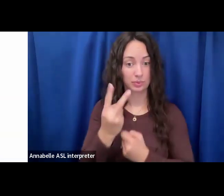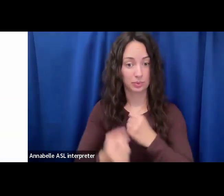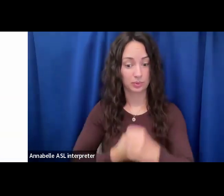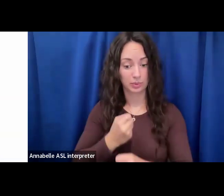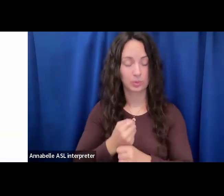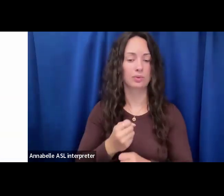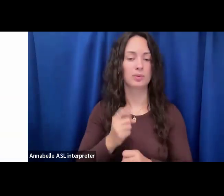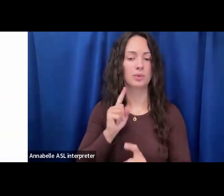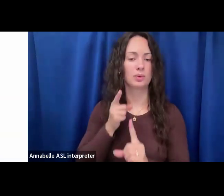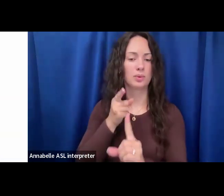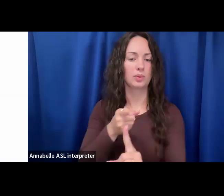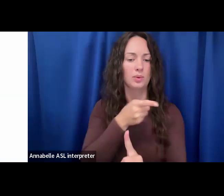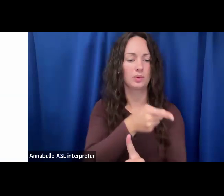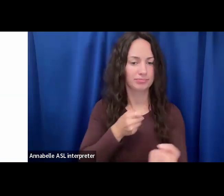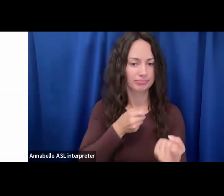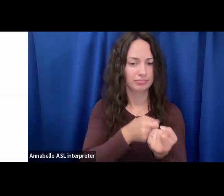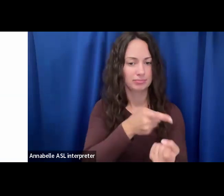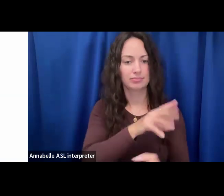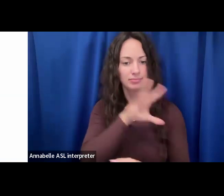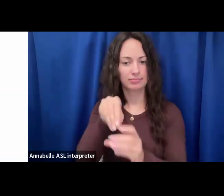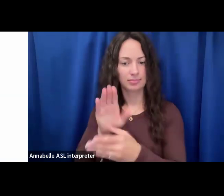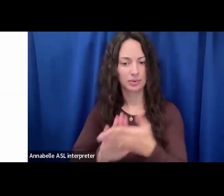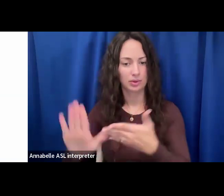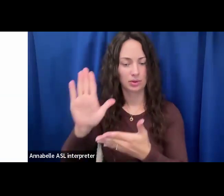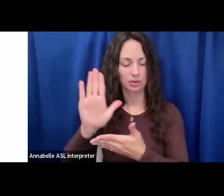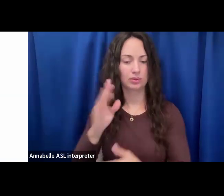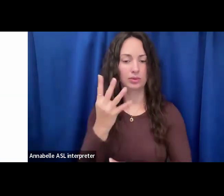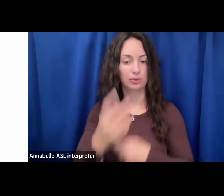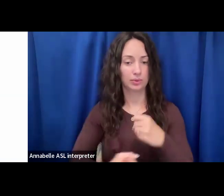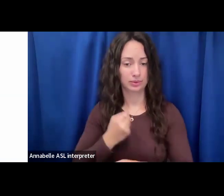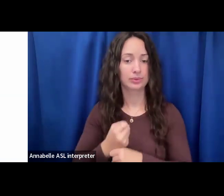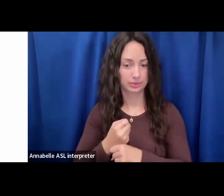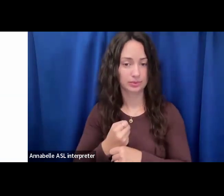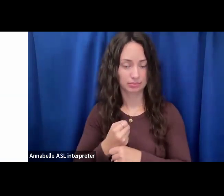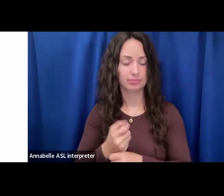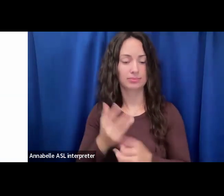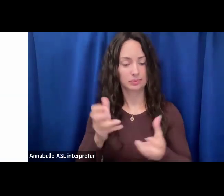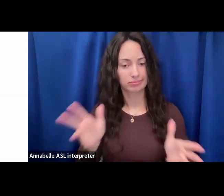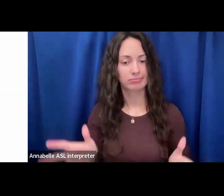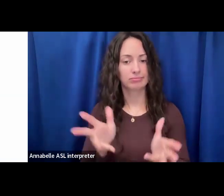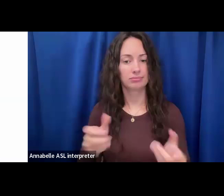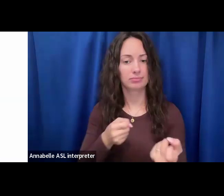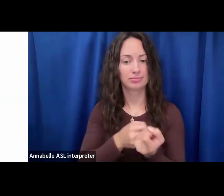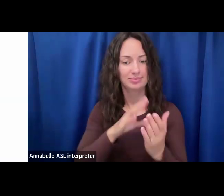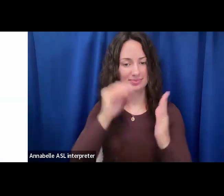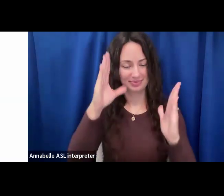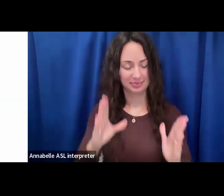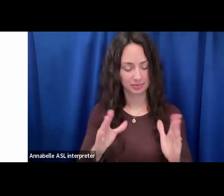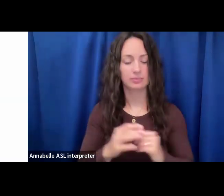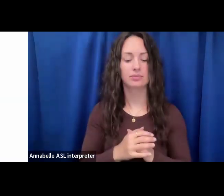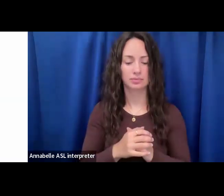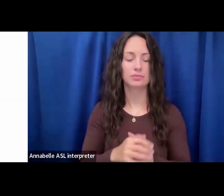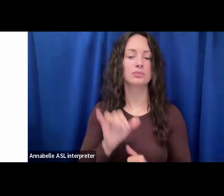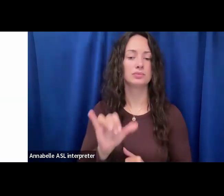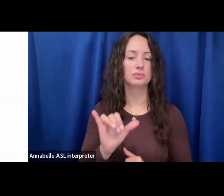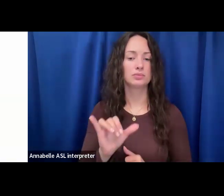that as they join a four year school. Boosting low income Californian students